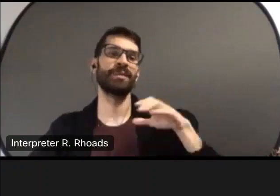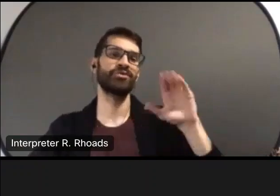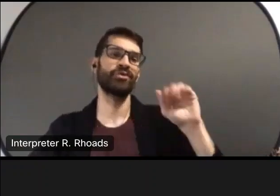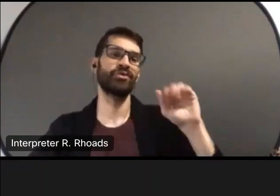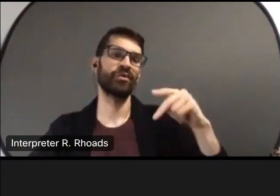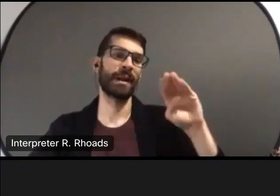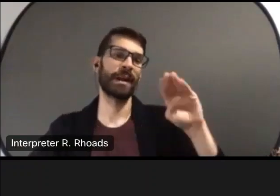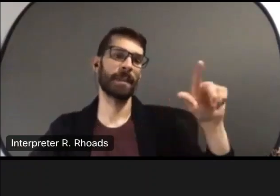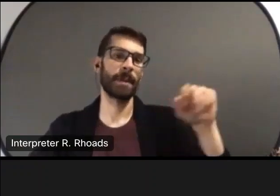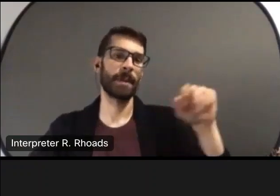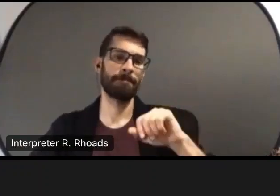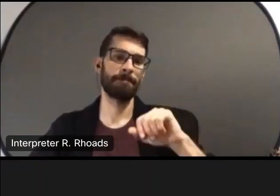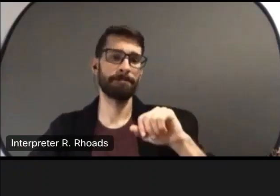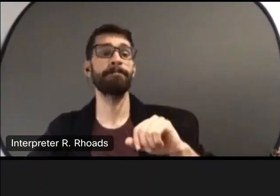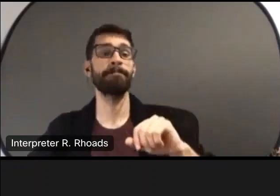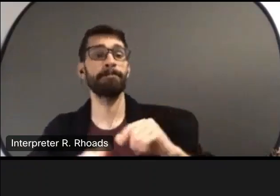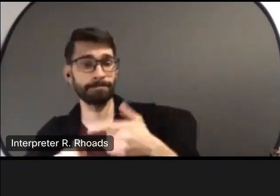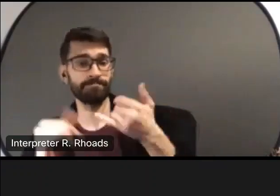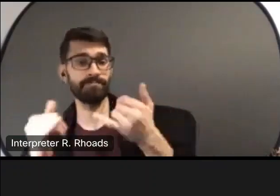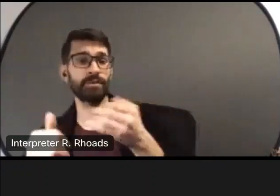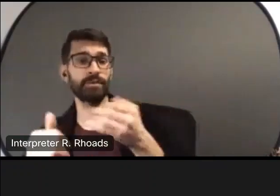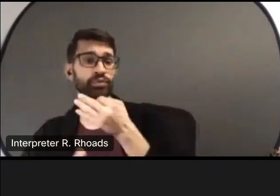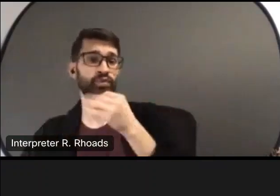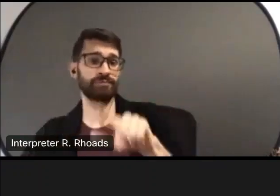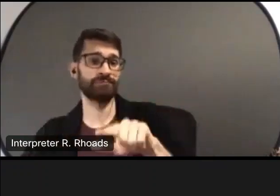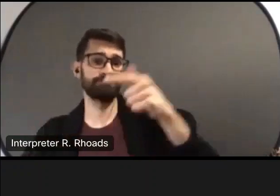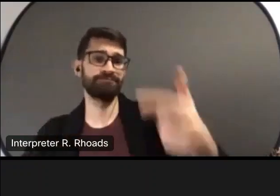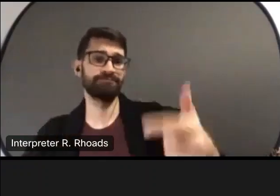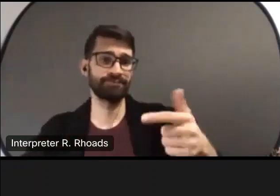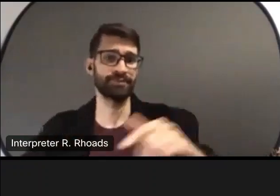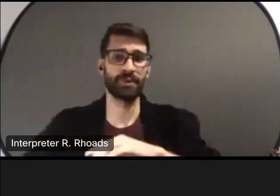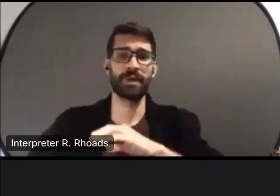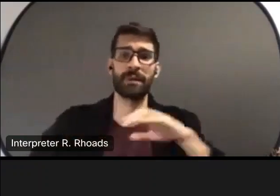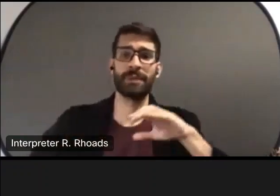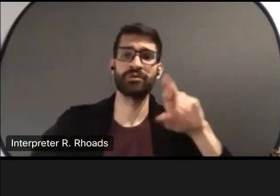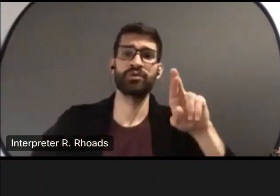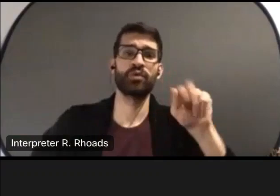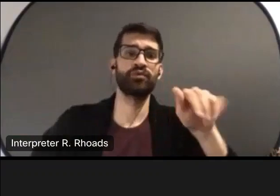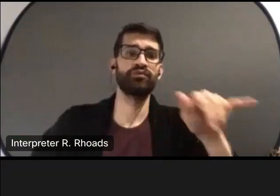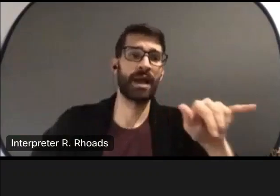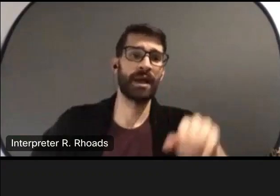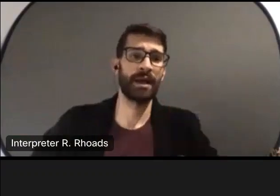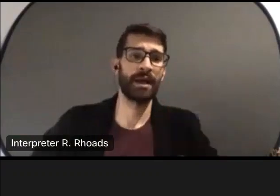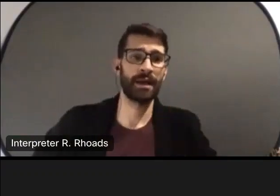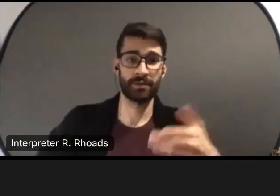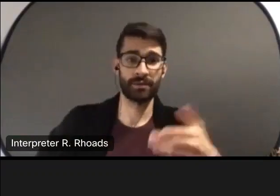We're gonna go to Commissioner Wray. You have a question? You're unmuted.